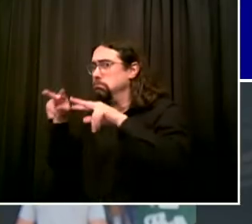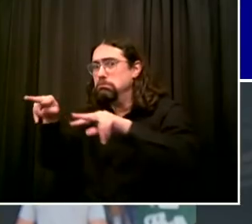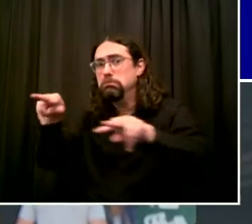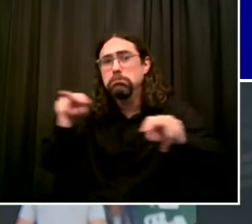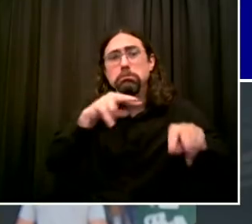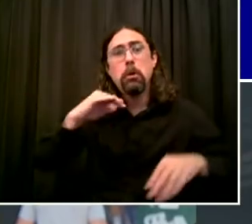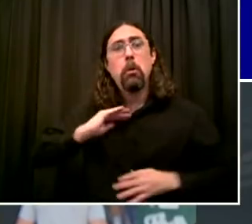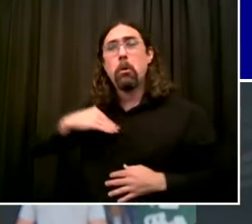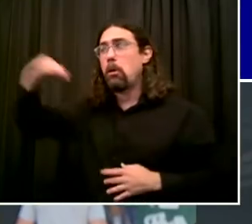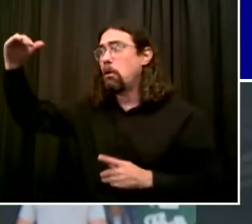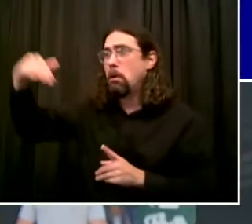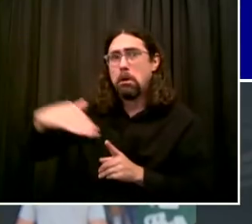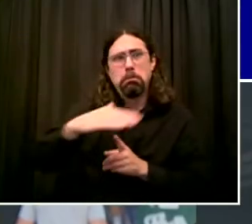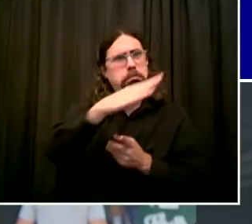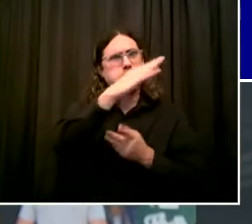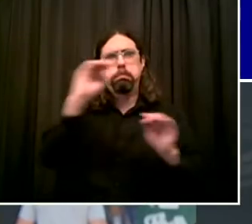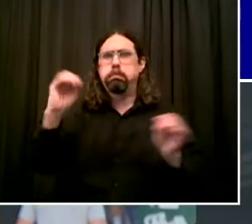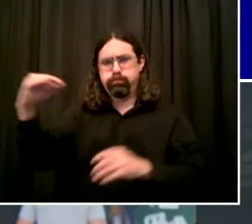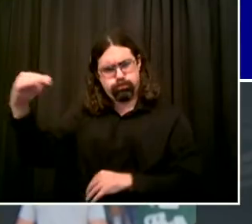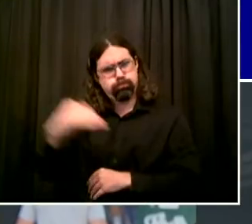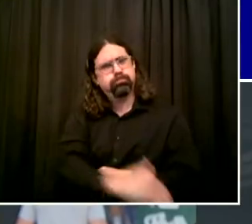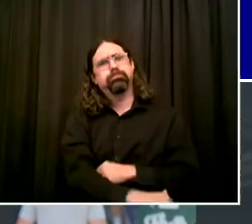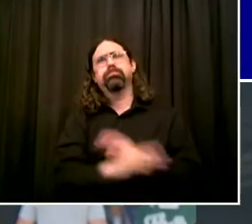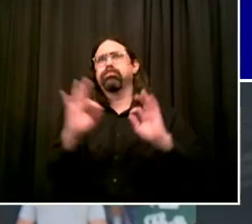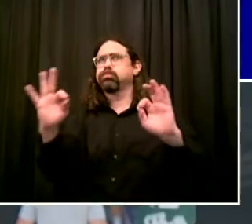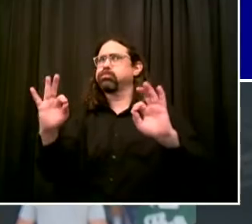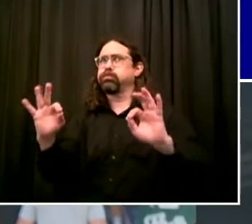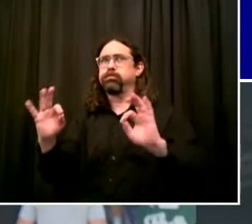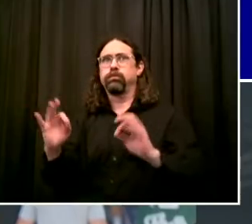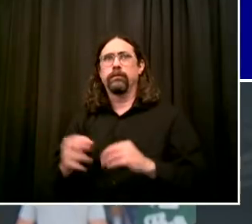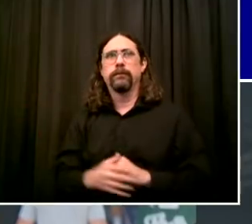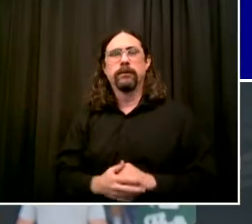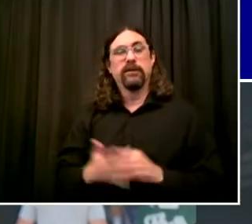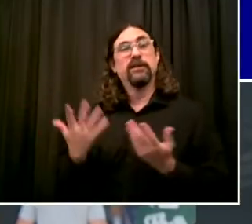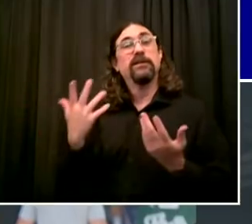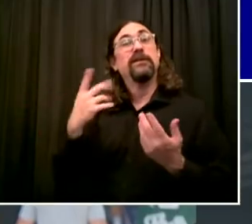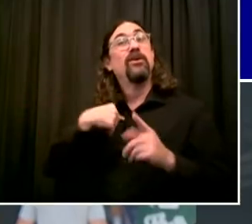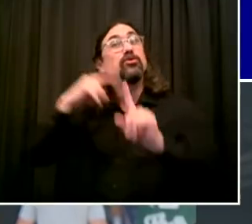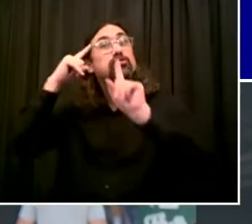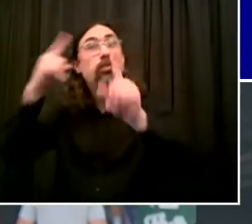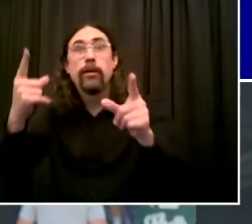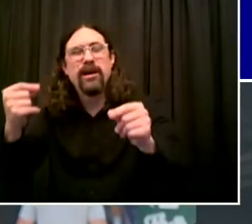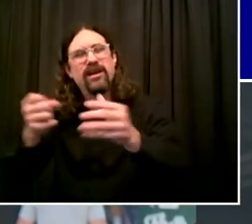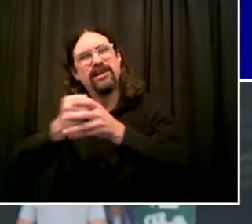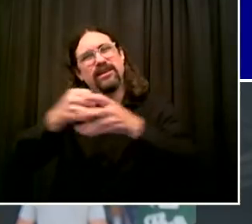OUTDOOR DINING IS WORKING FOR WE WANT TO DOUBLE DOWN ON I